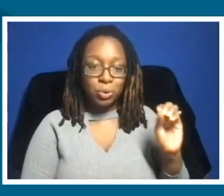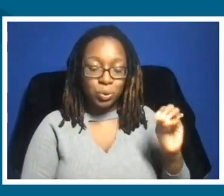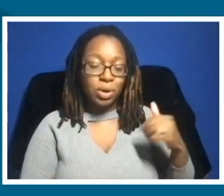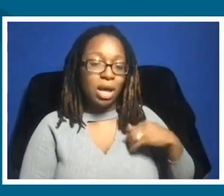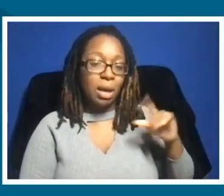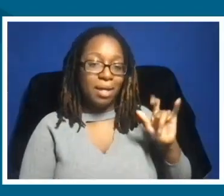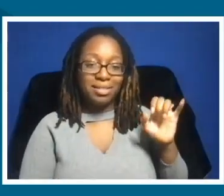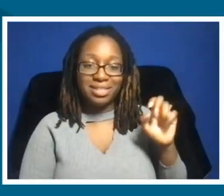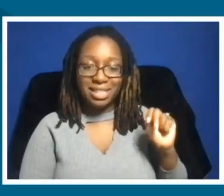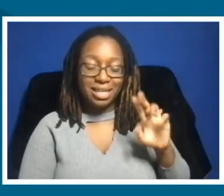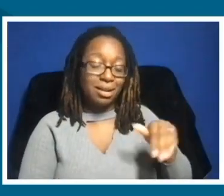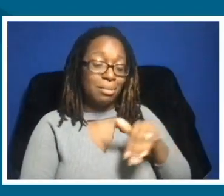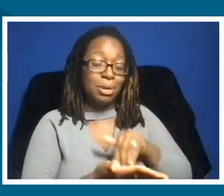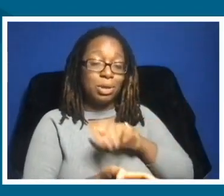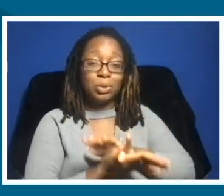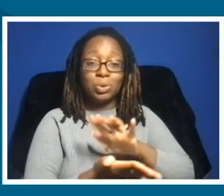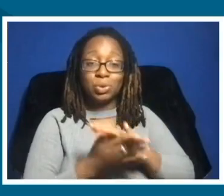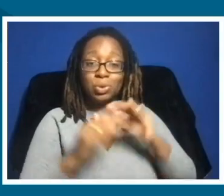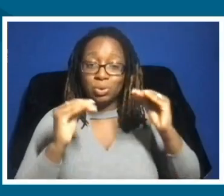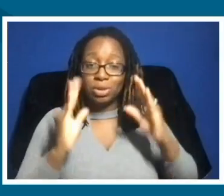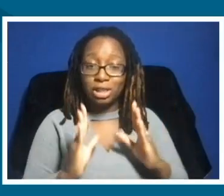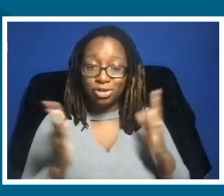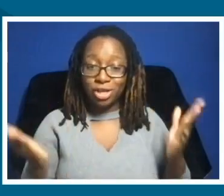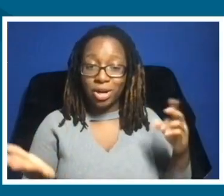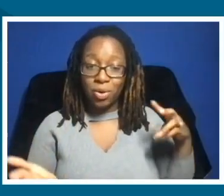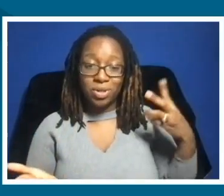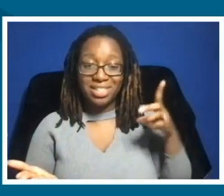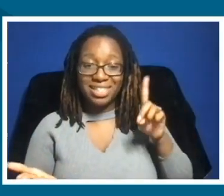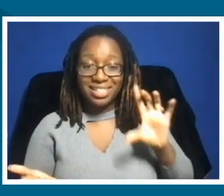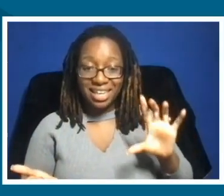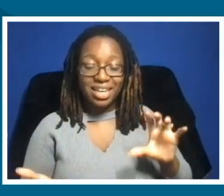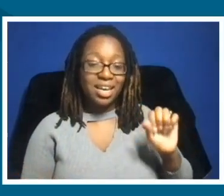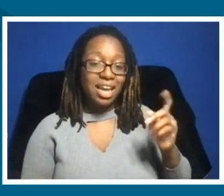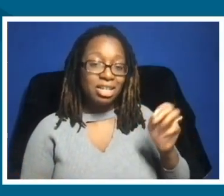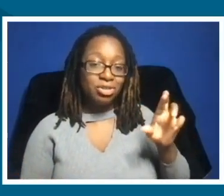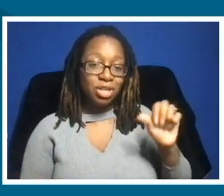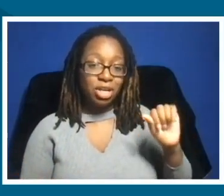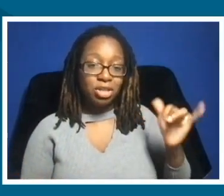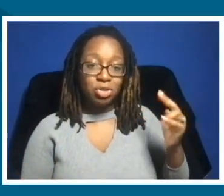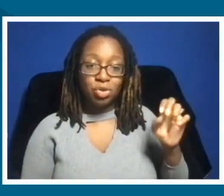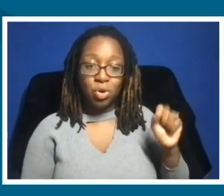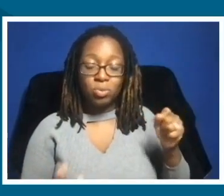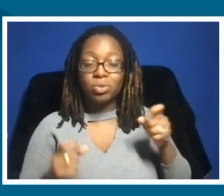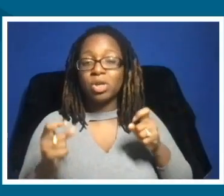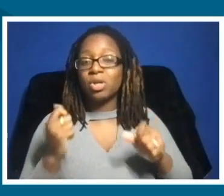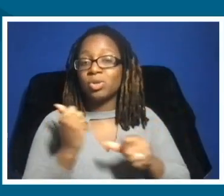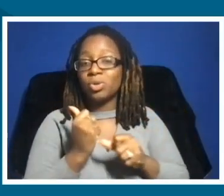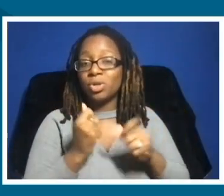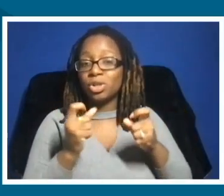teacher here in washington dc and this is andrea jones associate director of